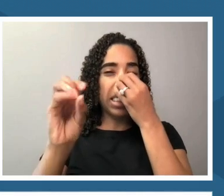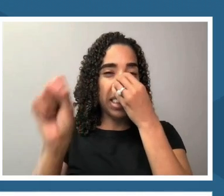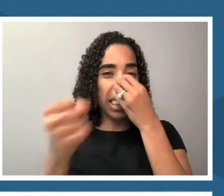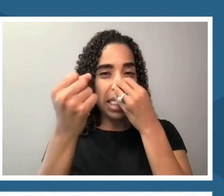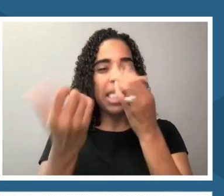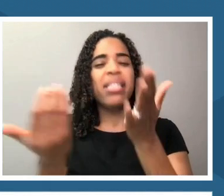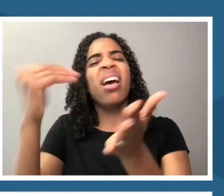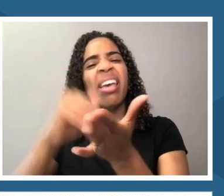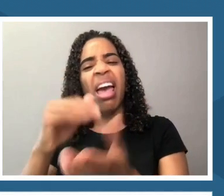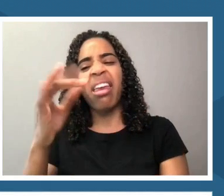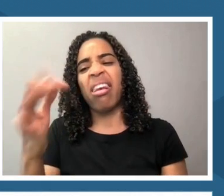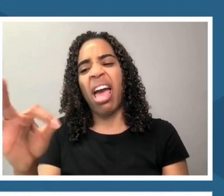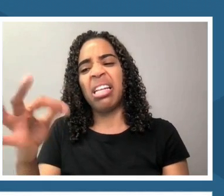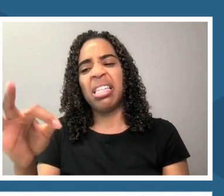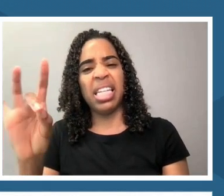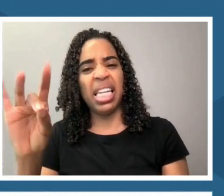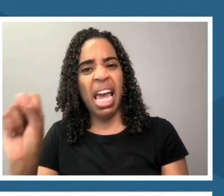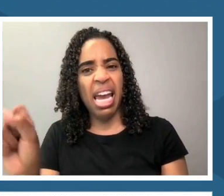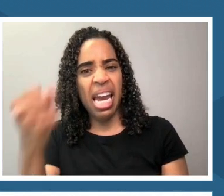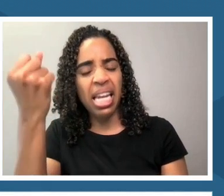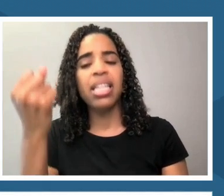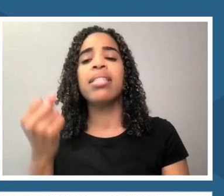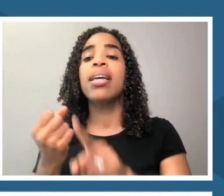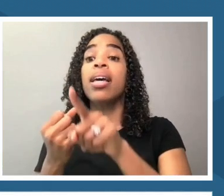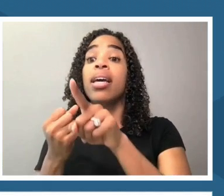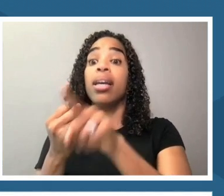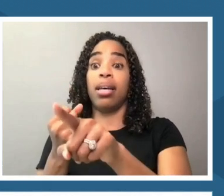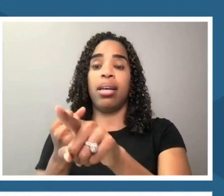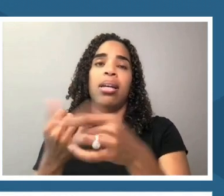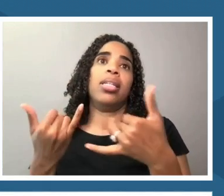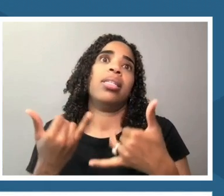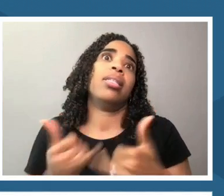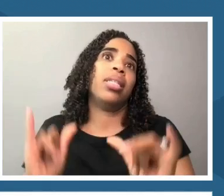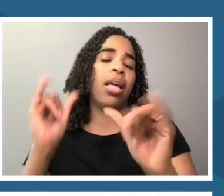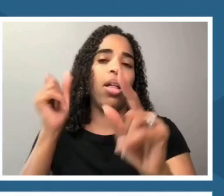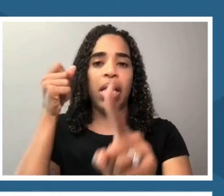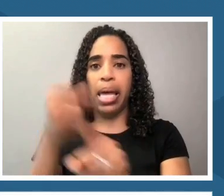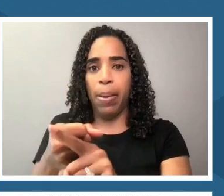and is one of those things whose legacy